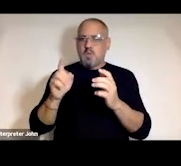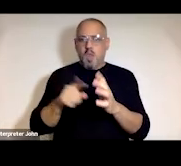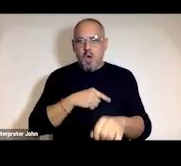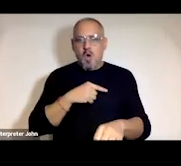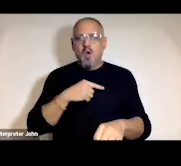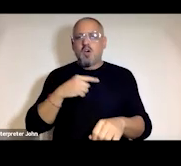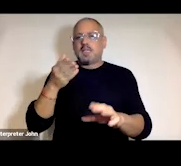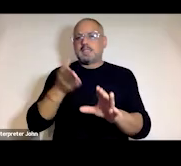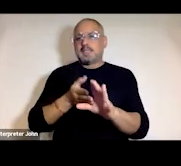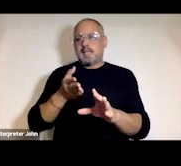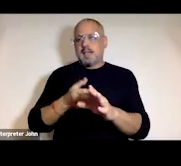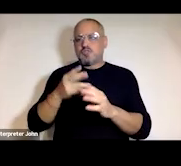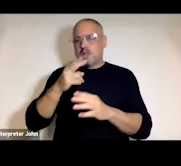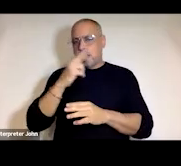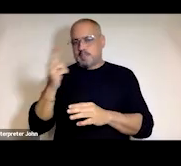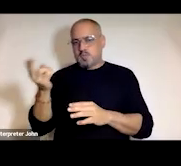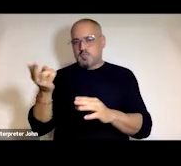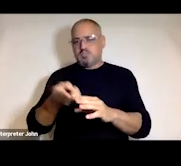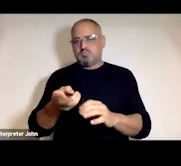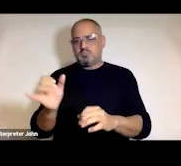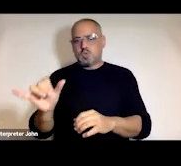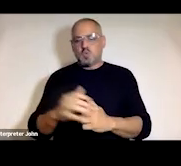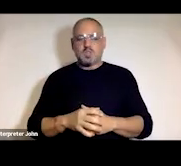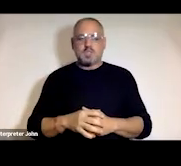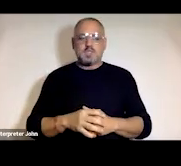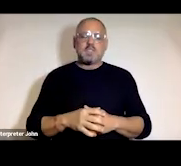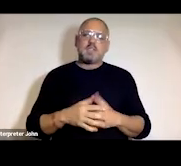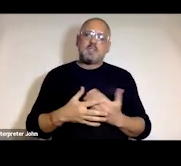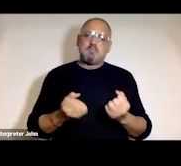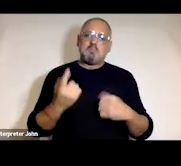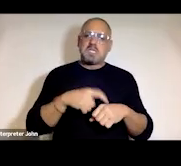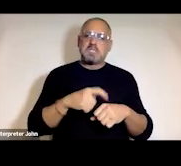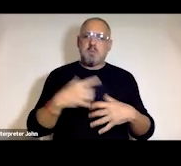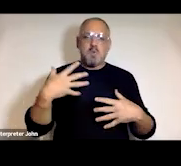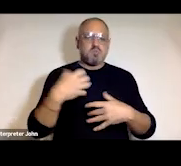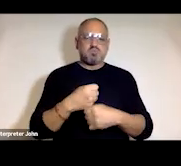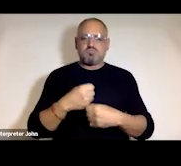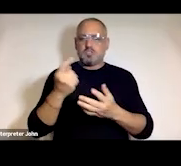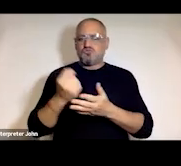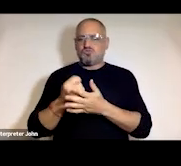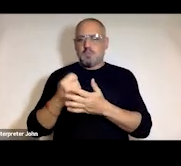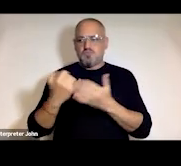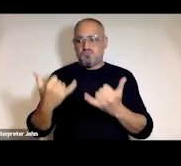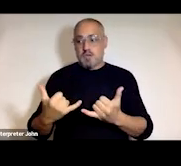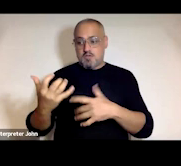psychiatric hospitalizations as well. And so a lot of times I was summarizing the treatment that they were currently receiving